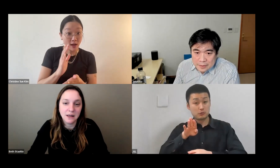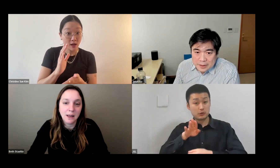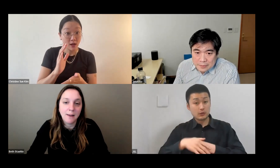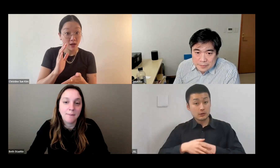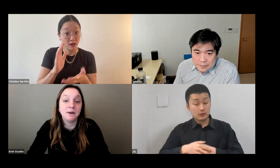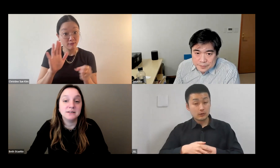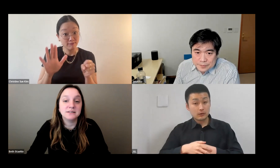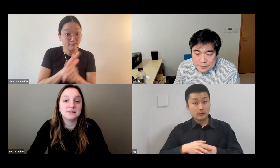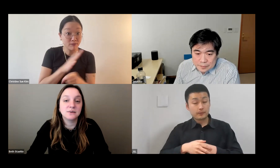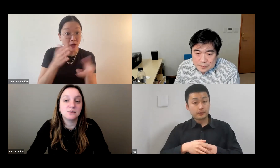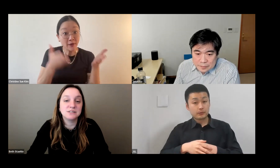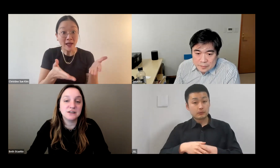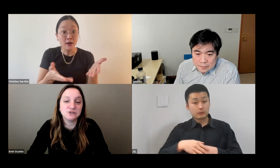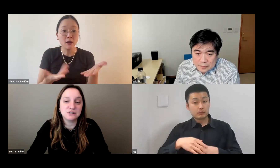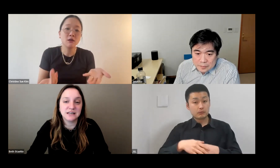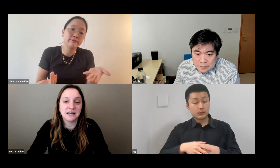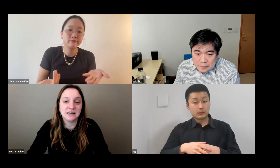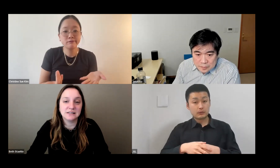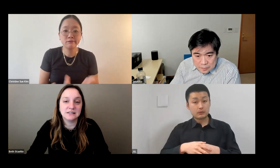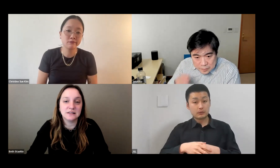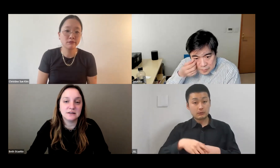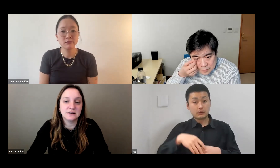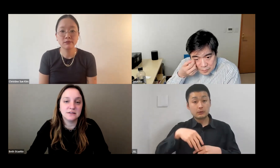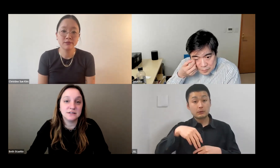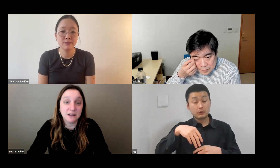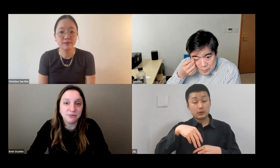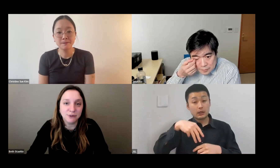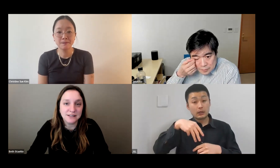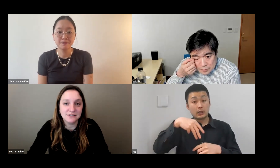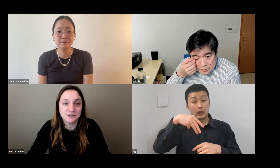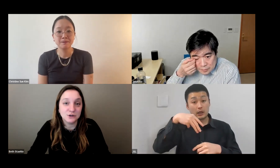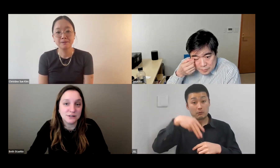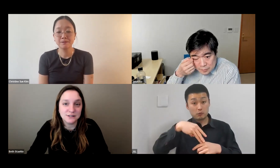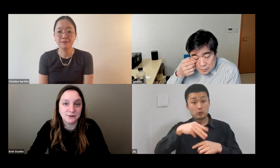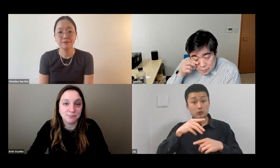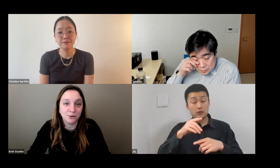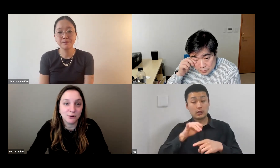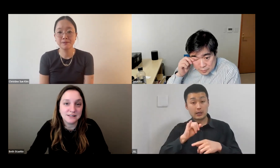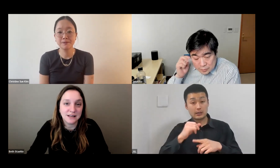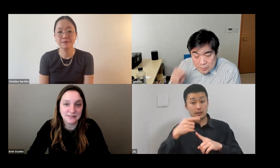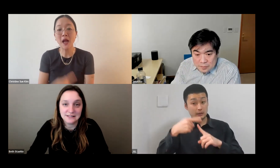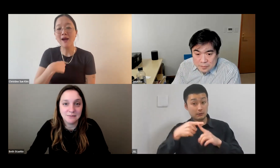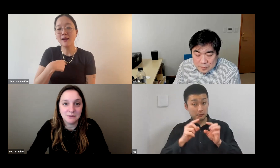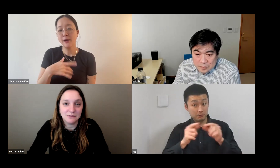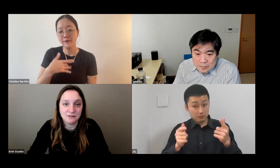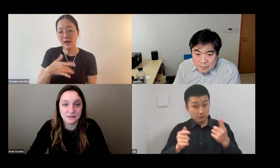Yeah - but what's interesting is the deaf rates of students or employees at that same university